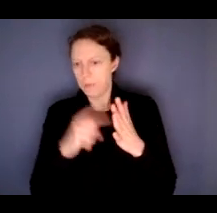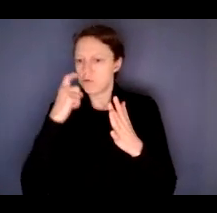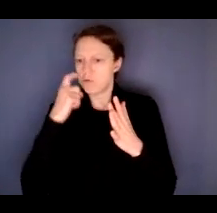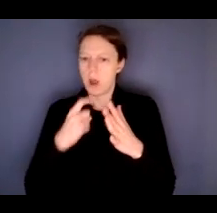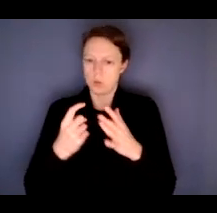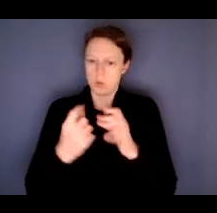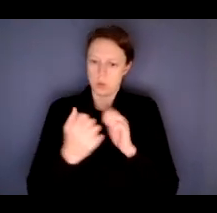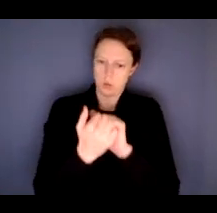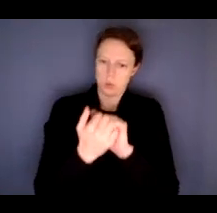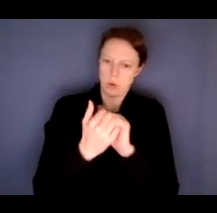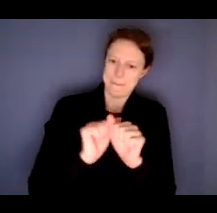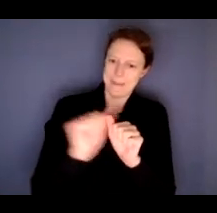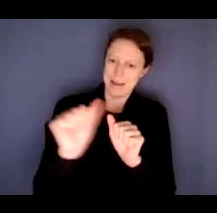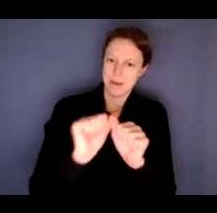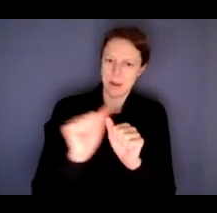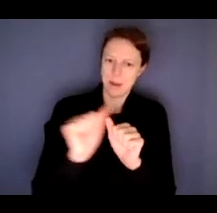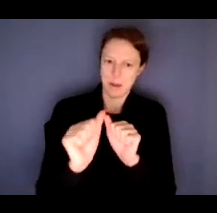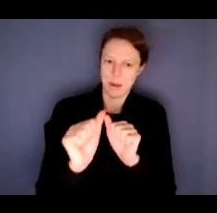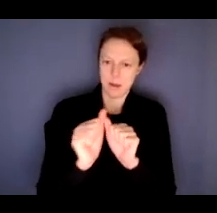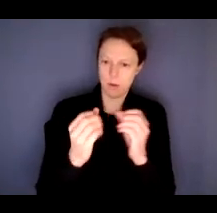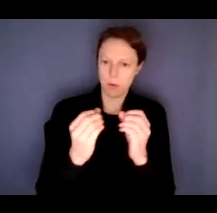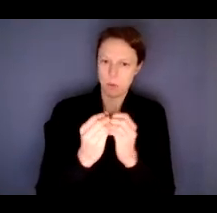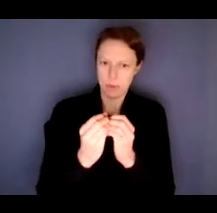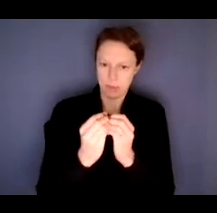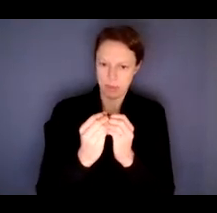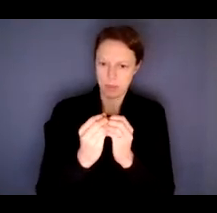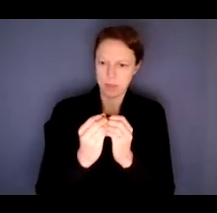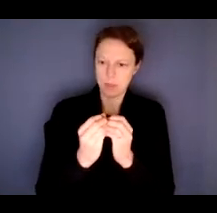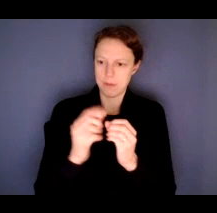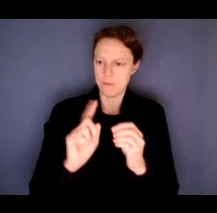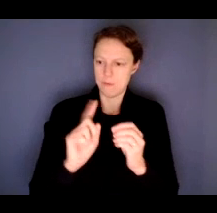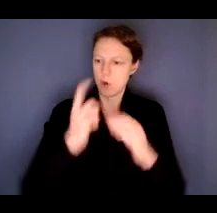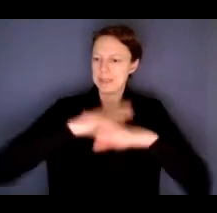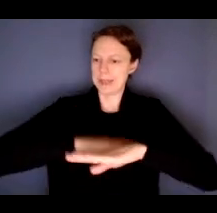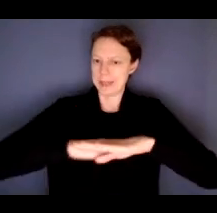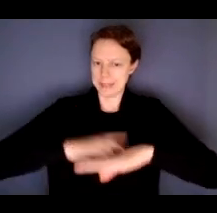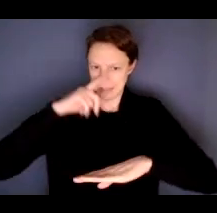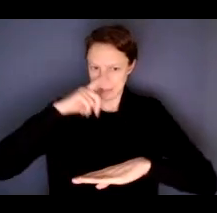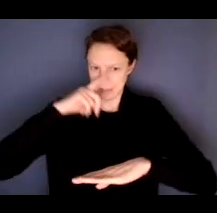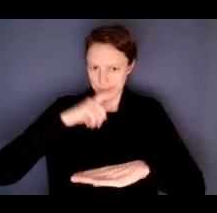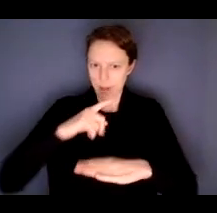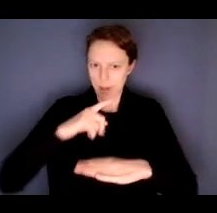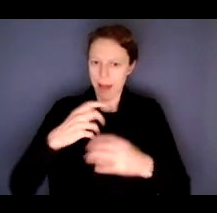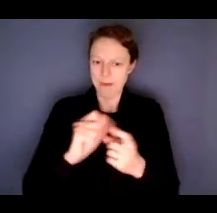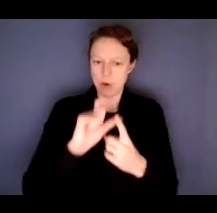are usually cultural practice advisers that also sit within the child safety centres. Their job